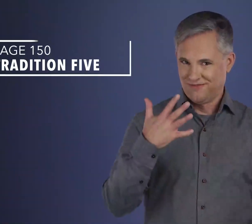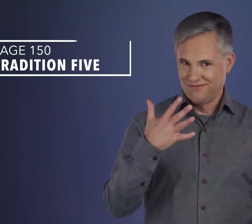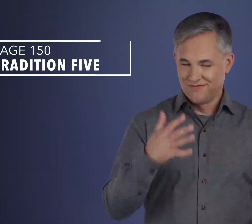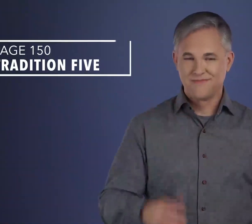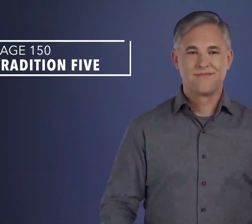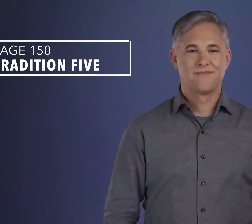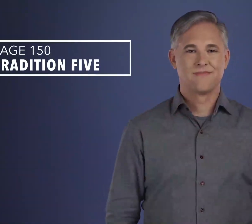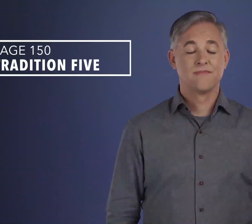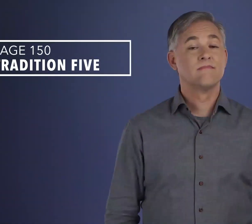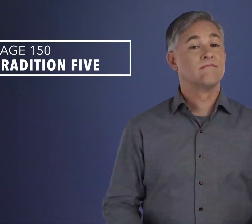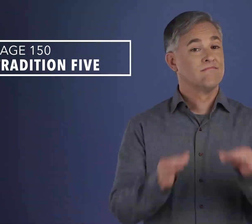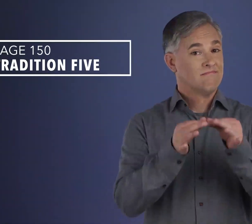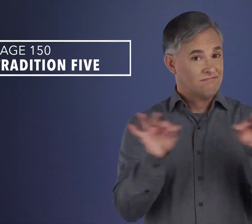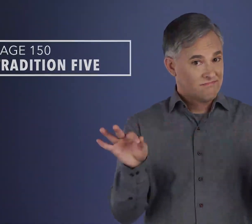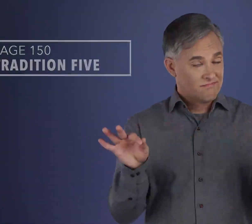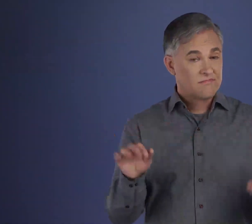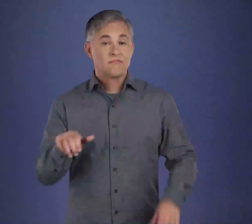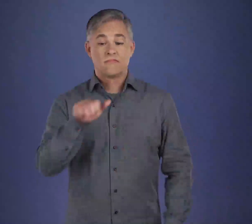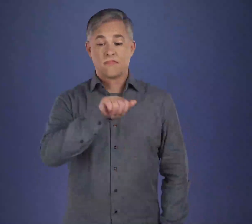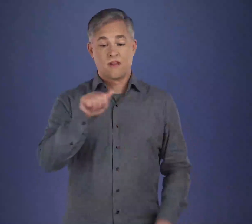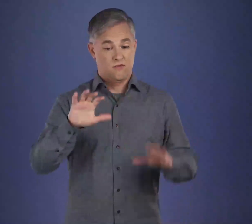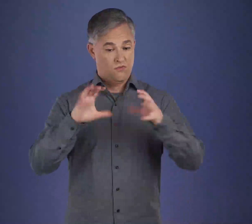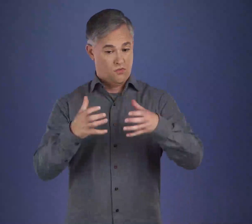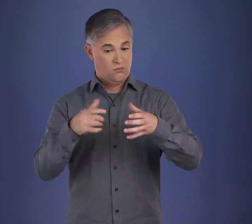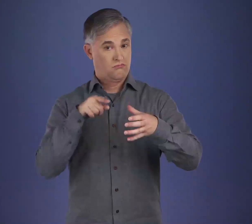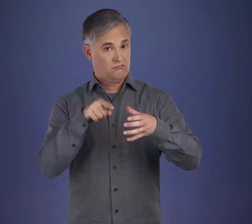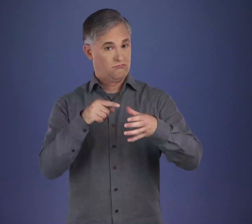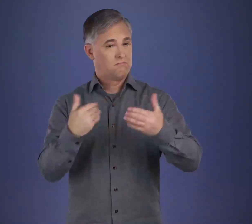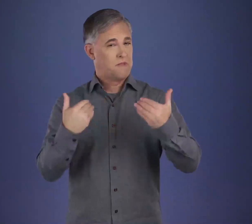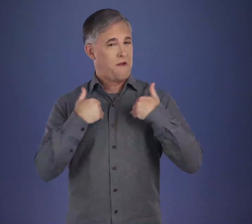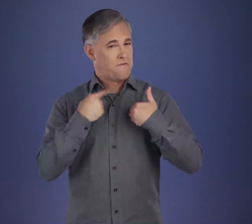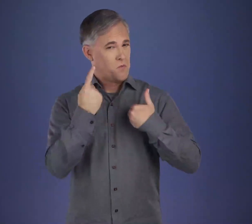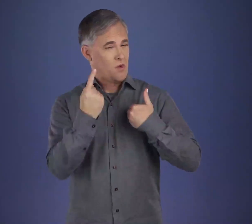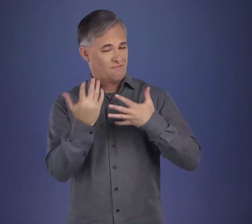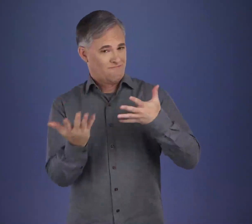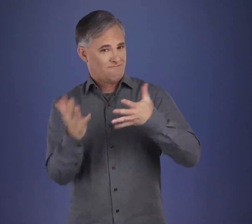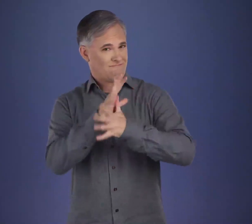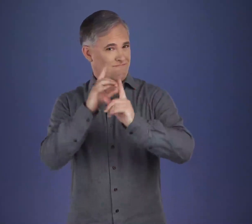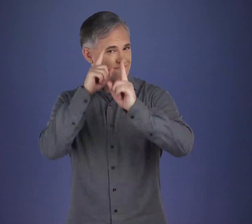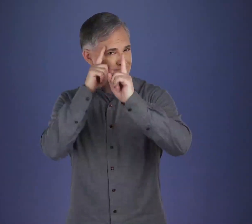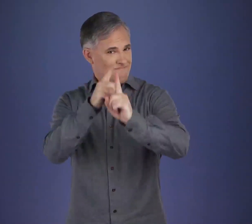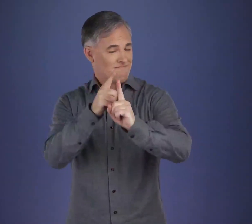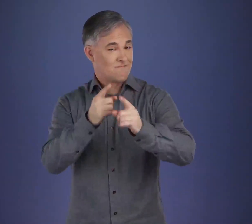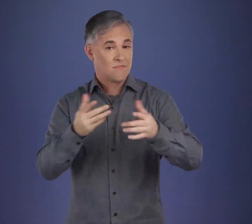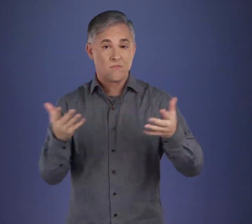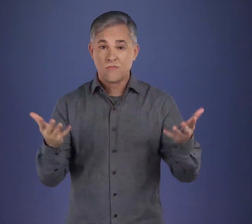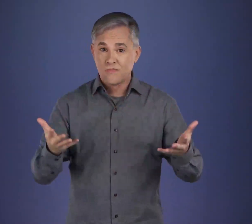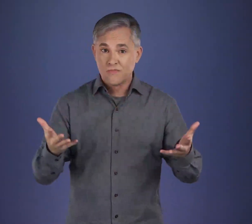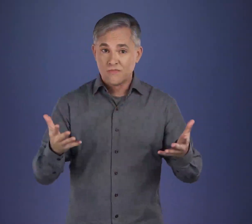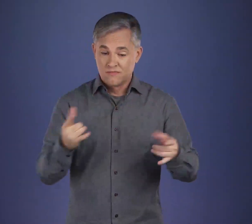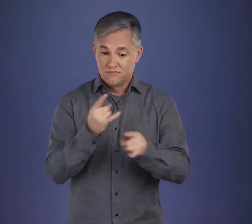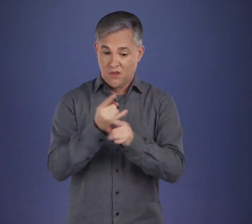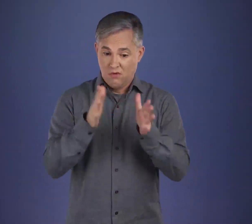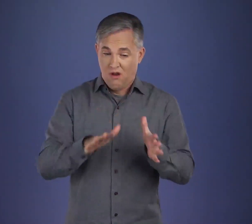Tradition Five “Each group has but one primary purpose — to carry its message